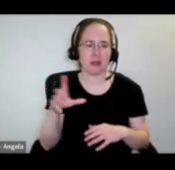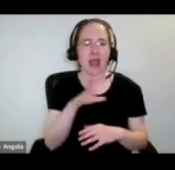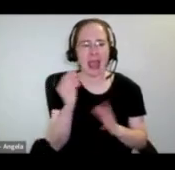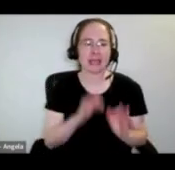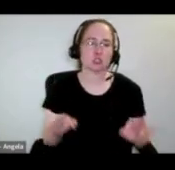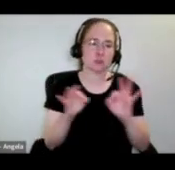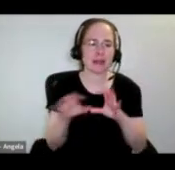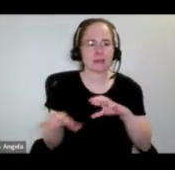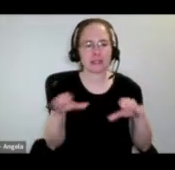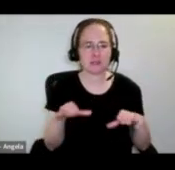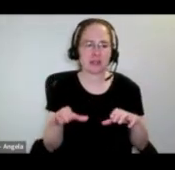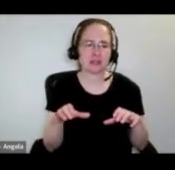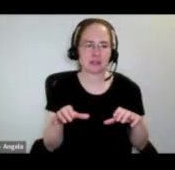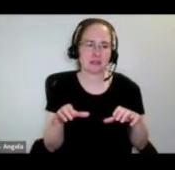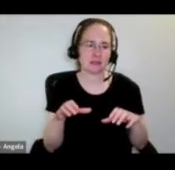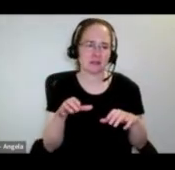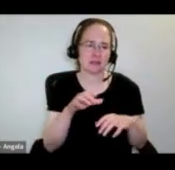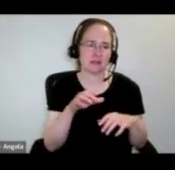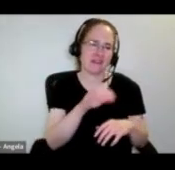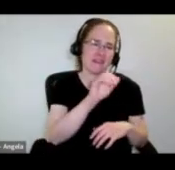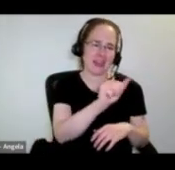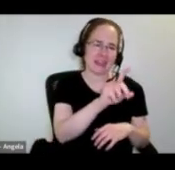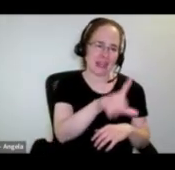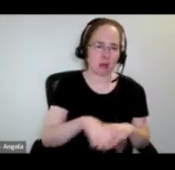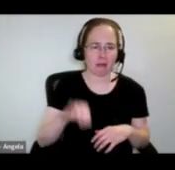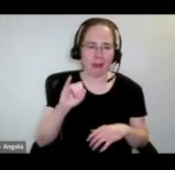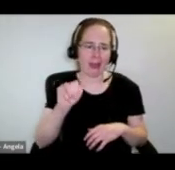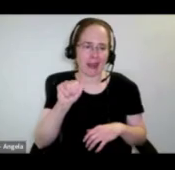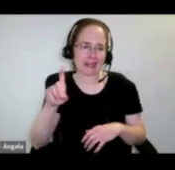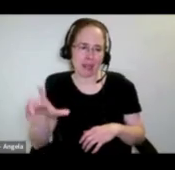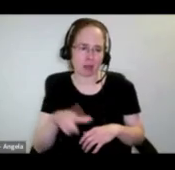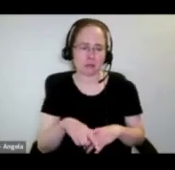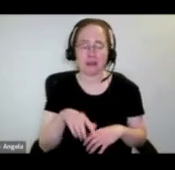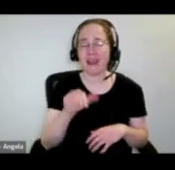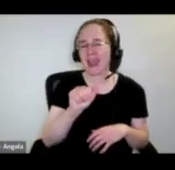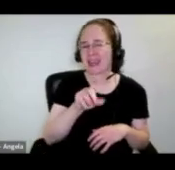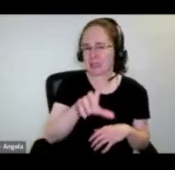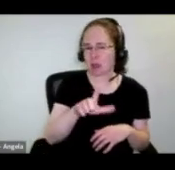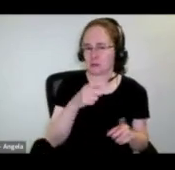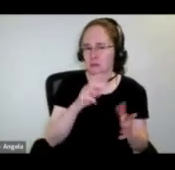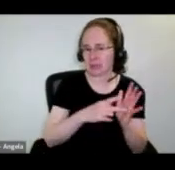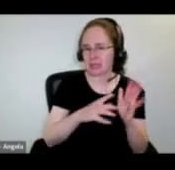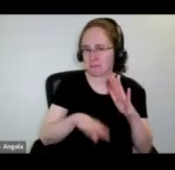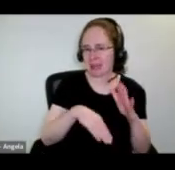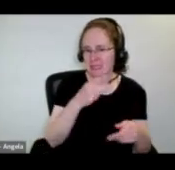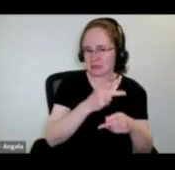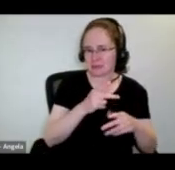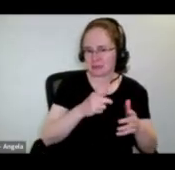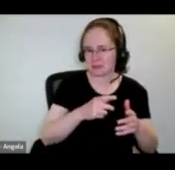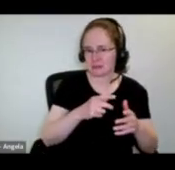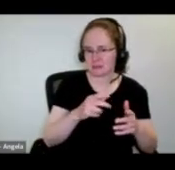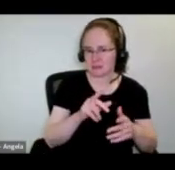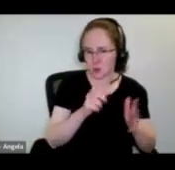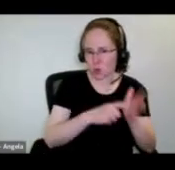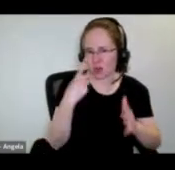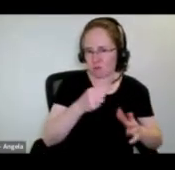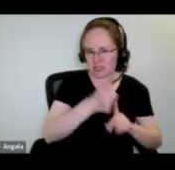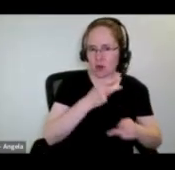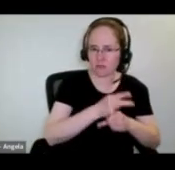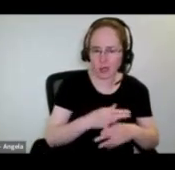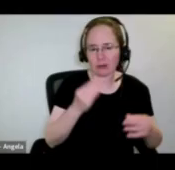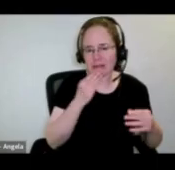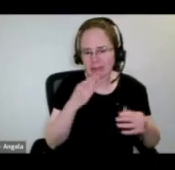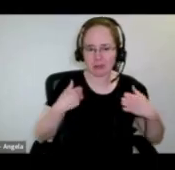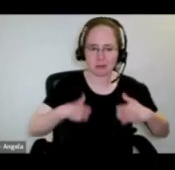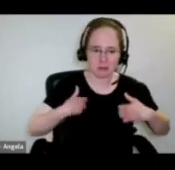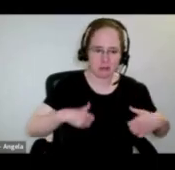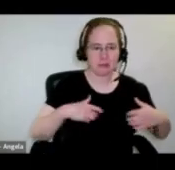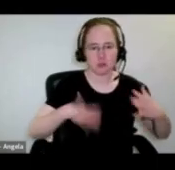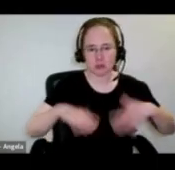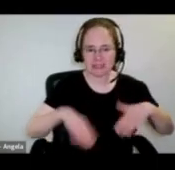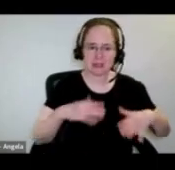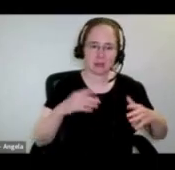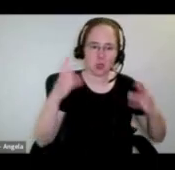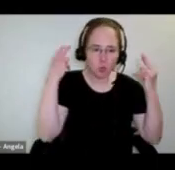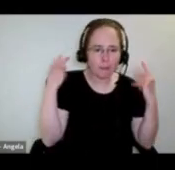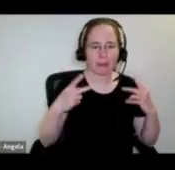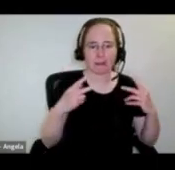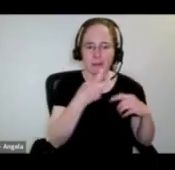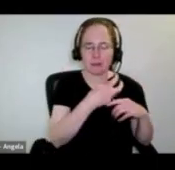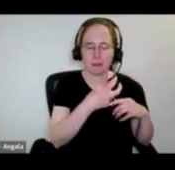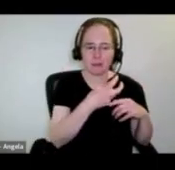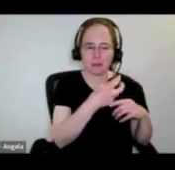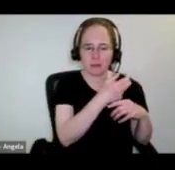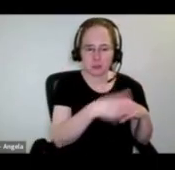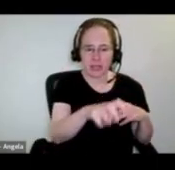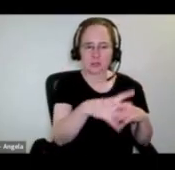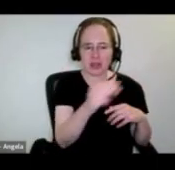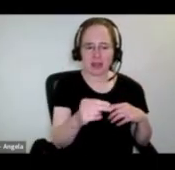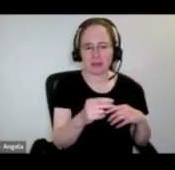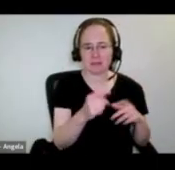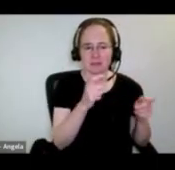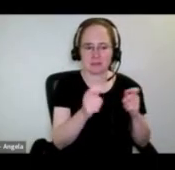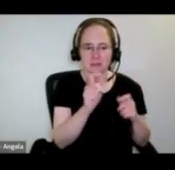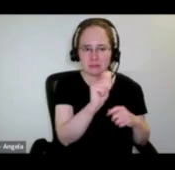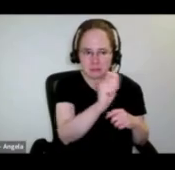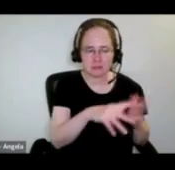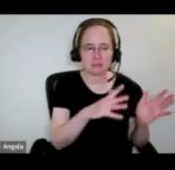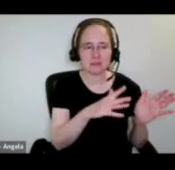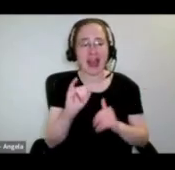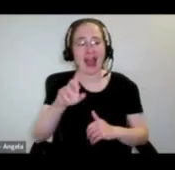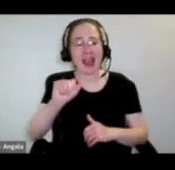David Watkins: on activities of daily living and instrumental activities of daily living. ADLs and IADLs. ADLs are the basic tasks required for self-care and independent living. That's eating, dressing, bathing, grooming, transferring, and continence.